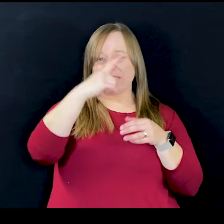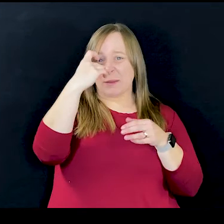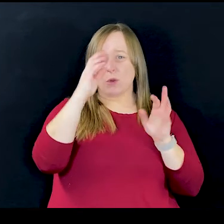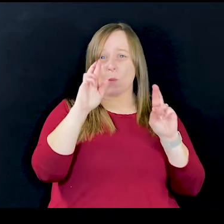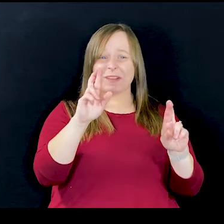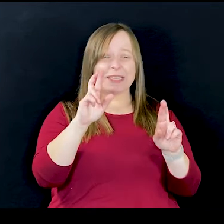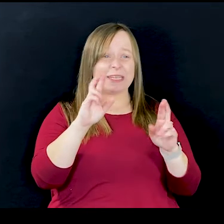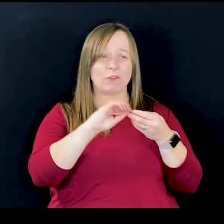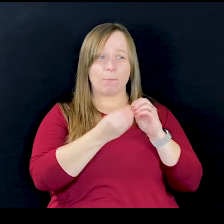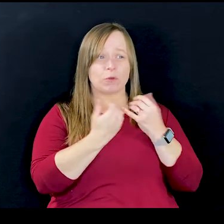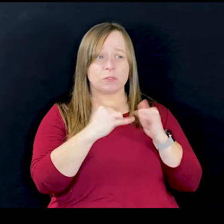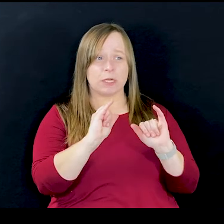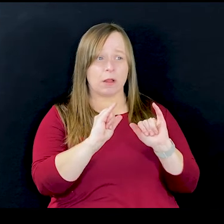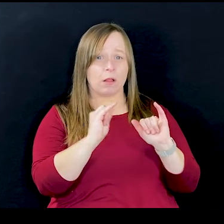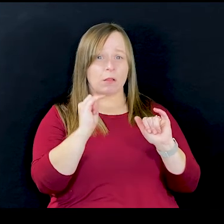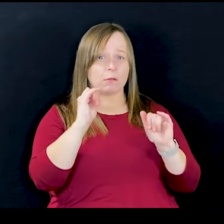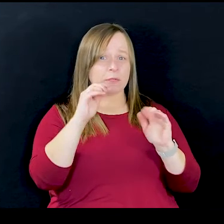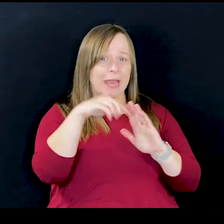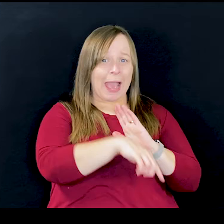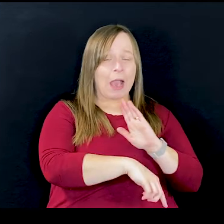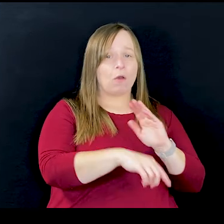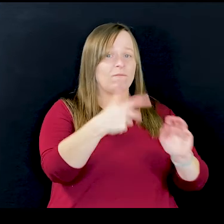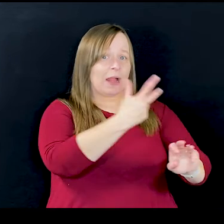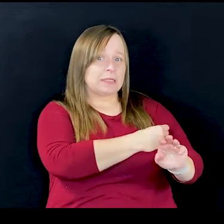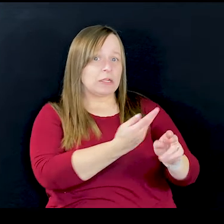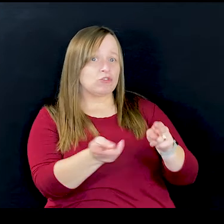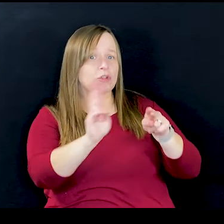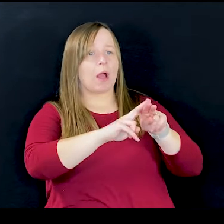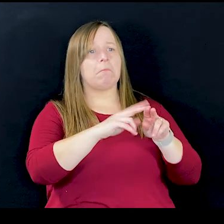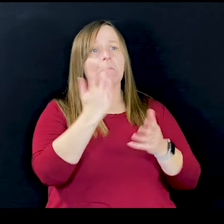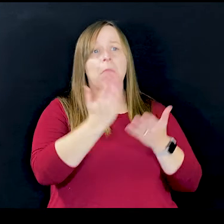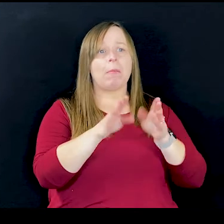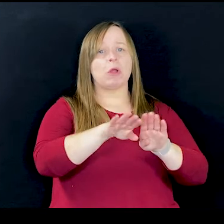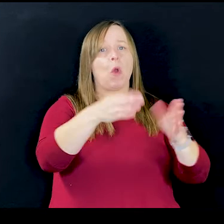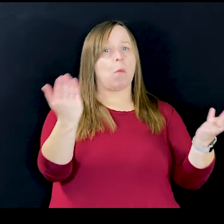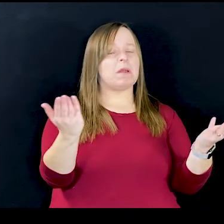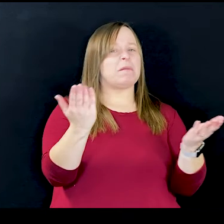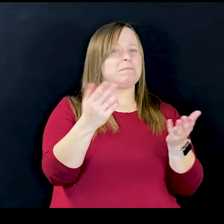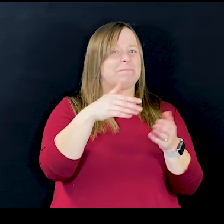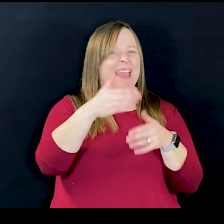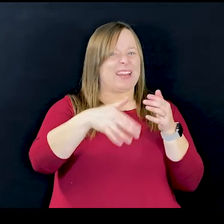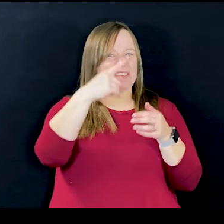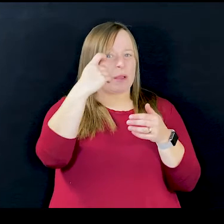maybe if things are looking up, then we would be probably opening the doors back up